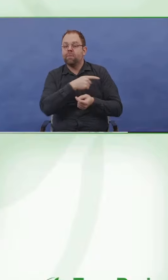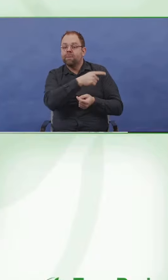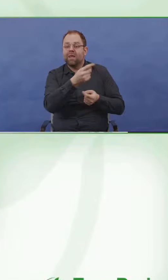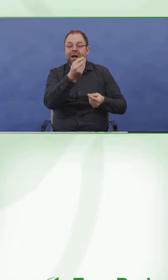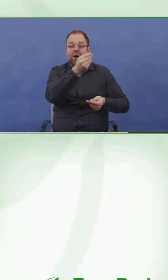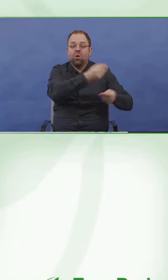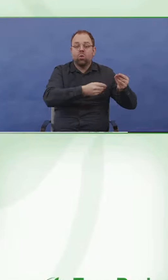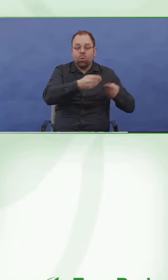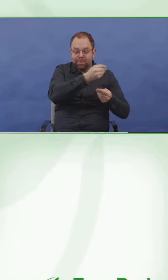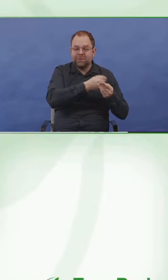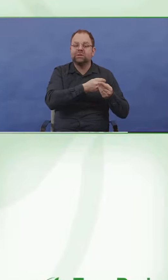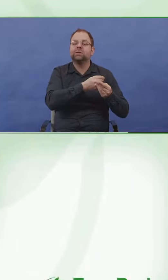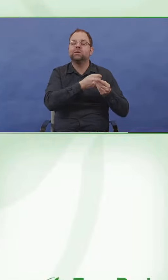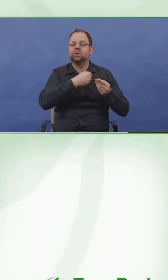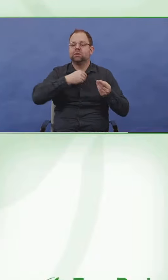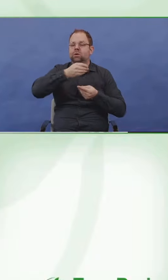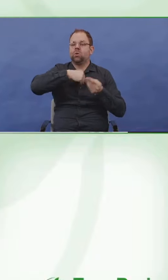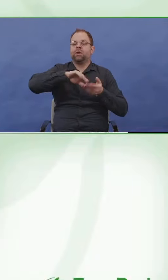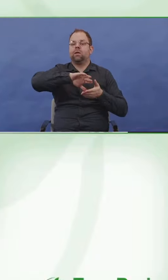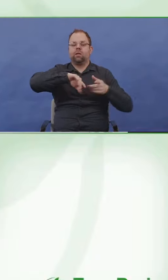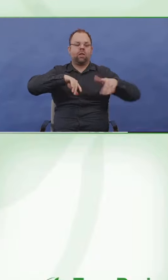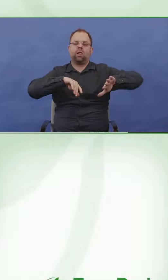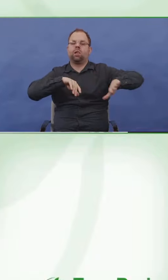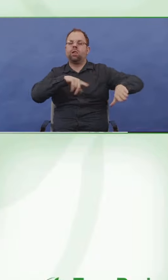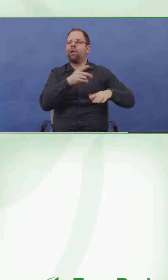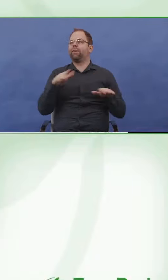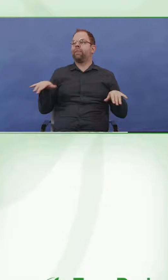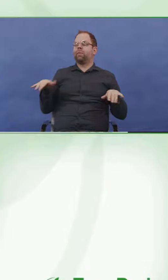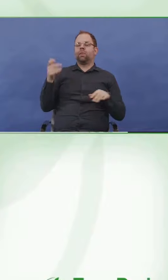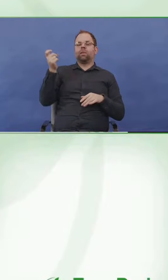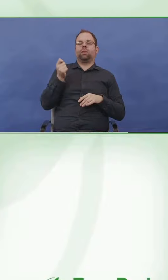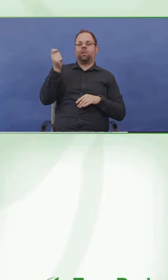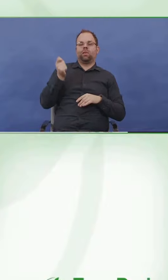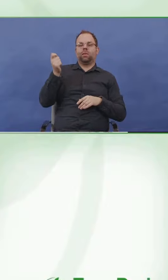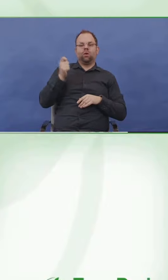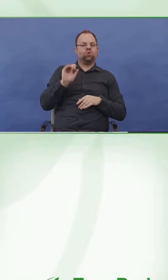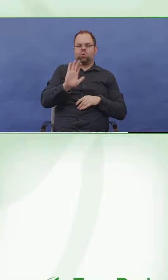Care economy cannot be limited to human support only but expand to